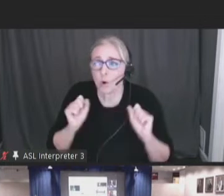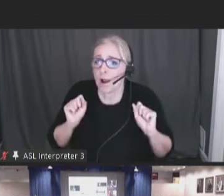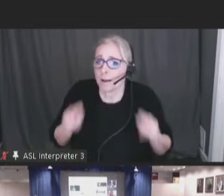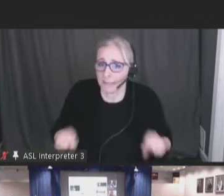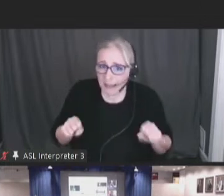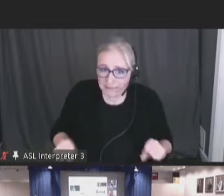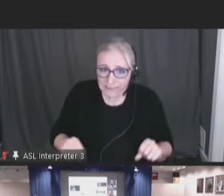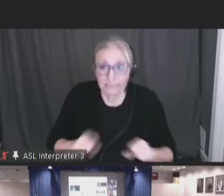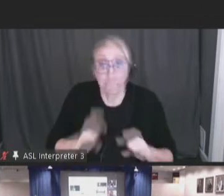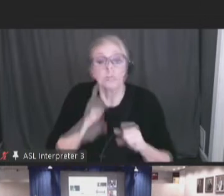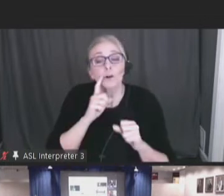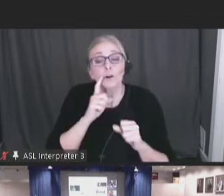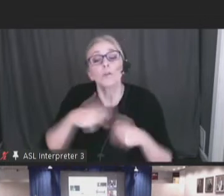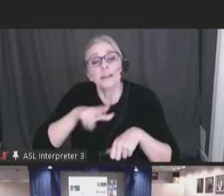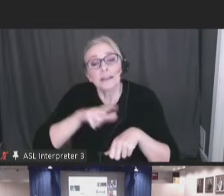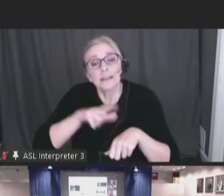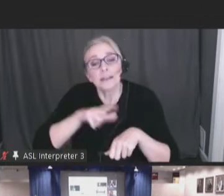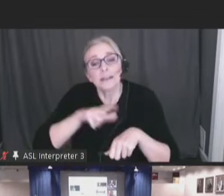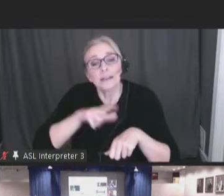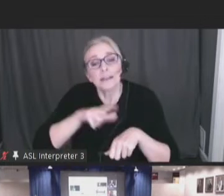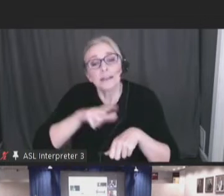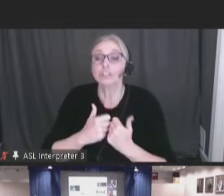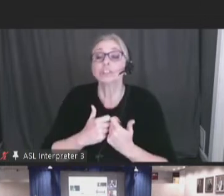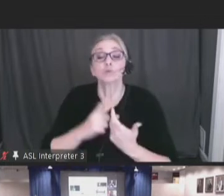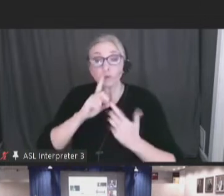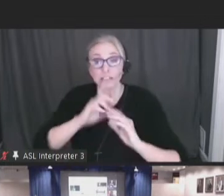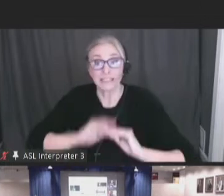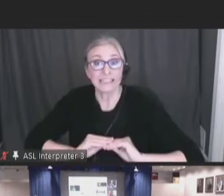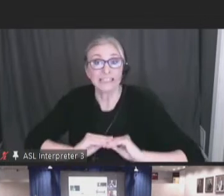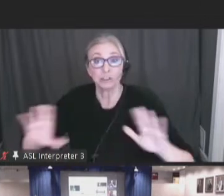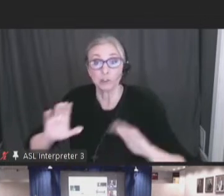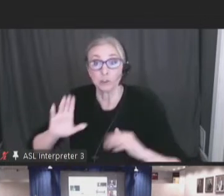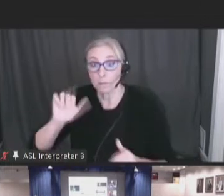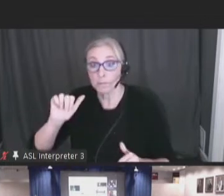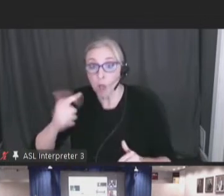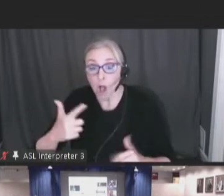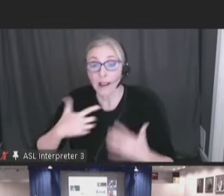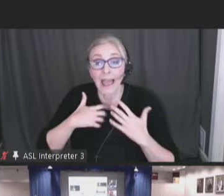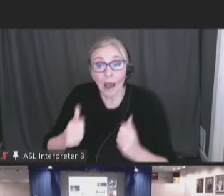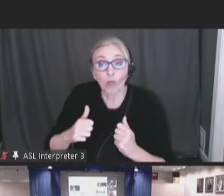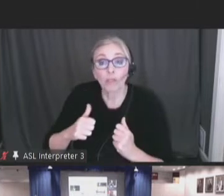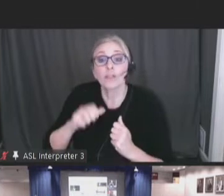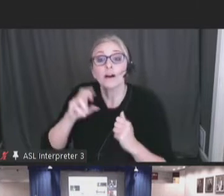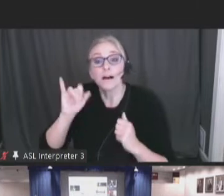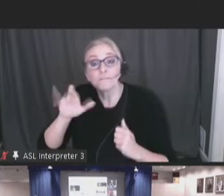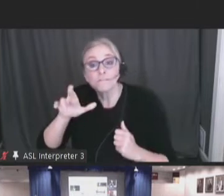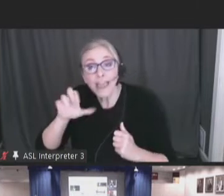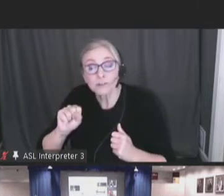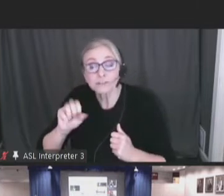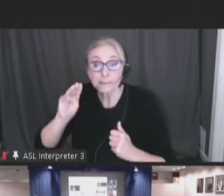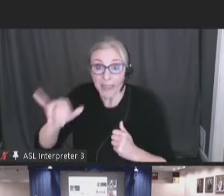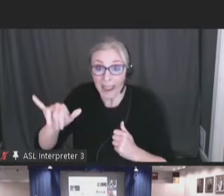the National Association issued a blog in Health Affairs back in May of 2020 to try and clarify.